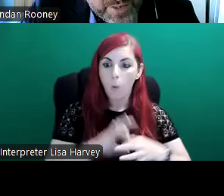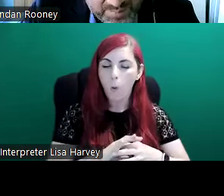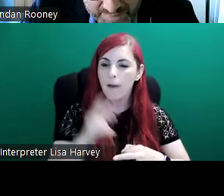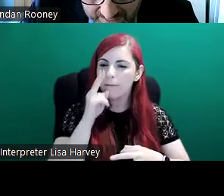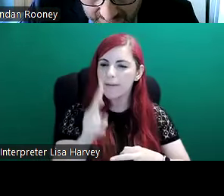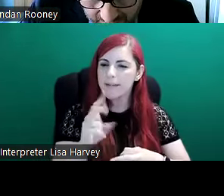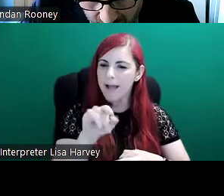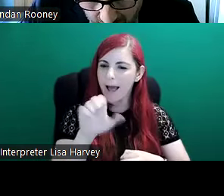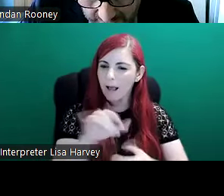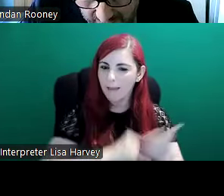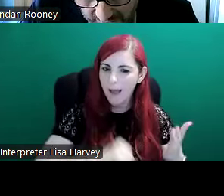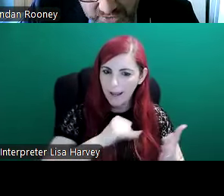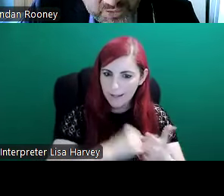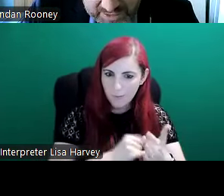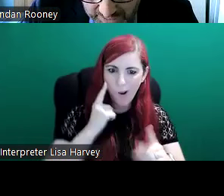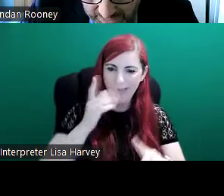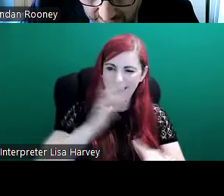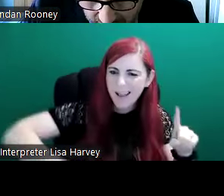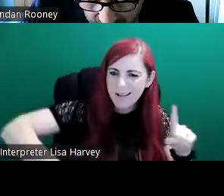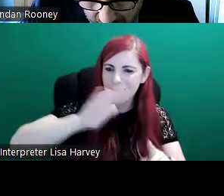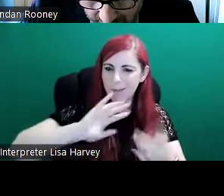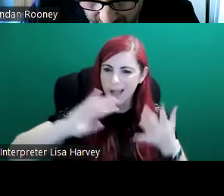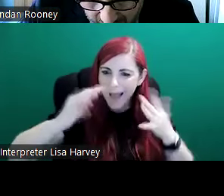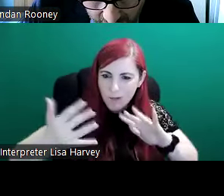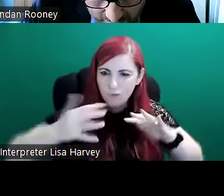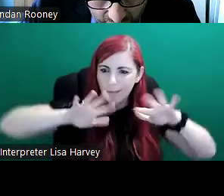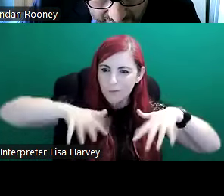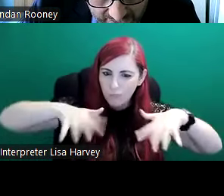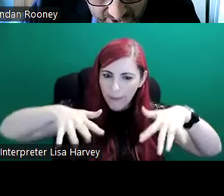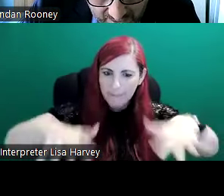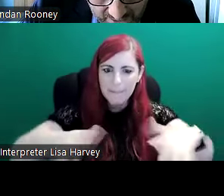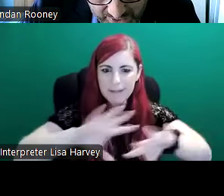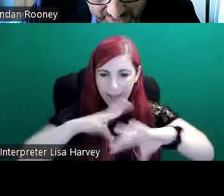rhythms and harmonies and cool, subtle colour range brought the Asian art she had